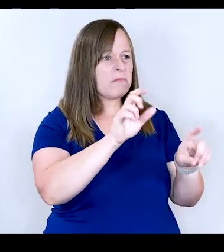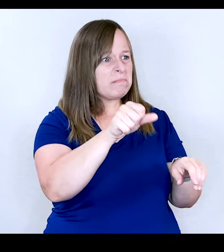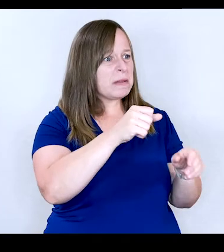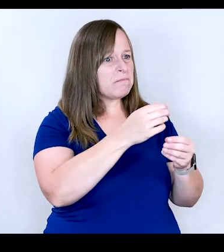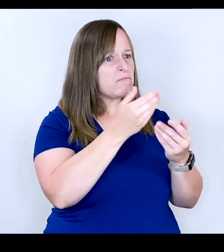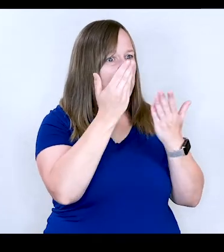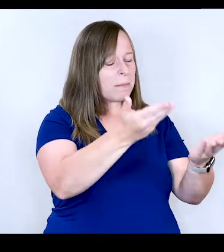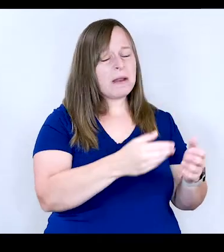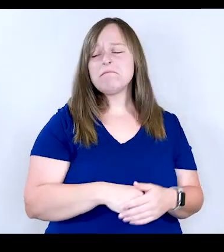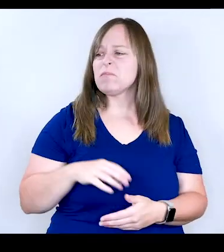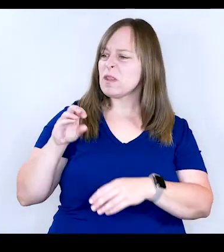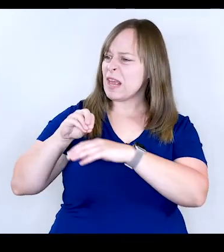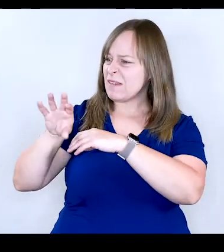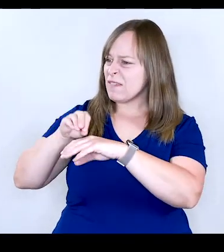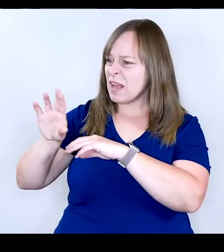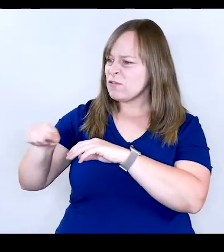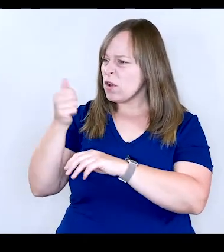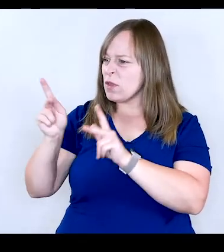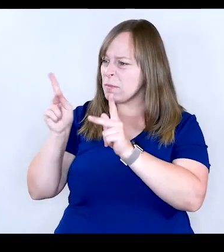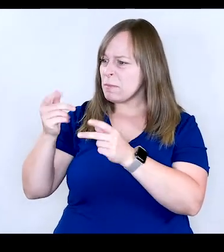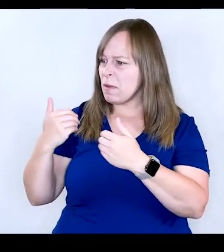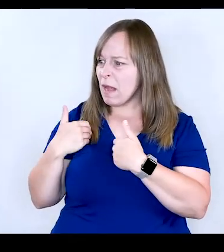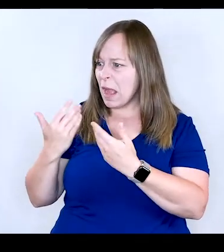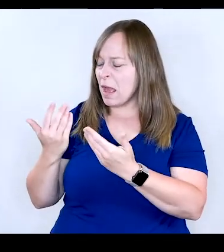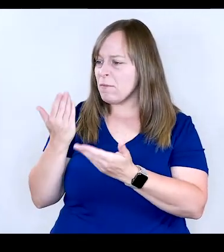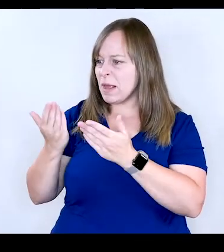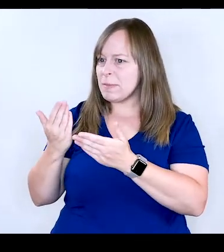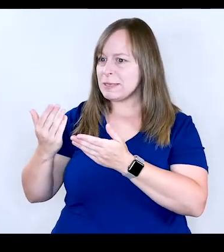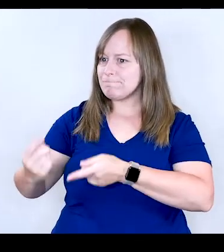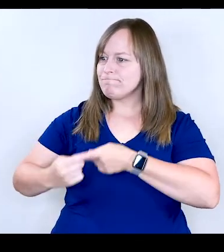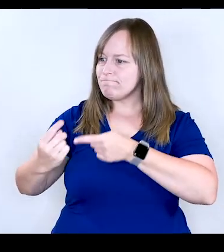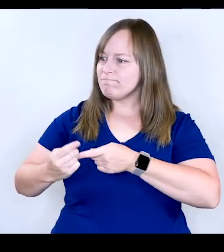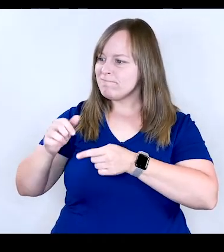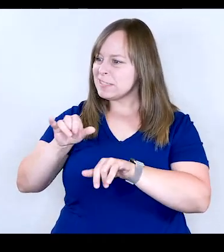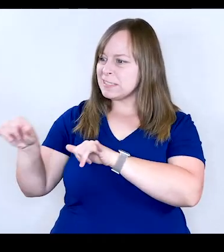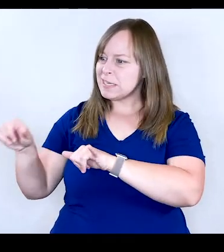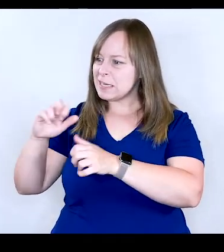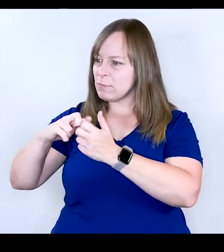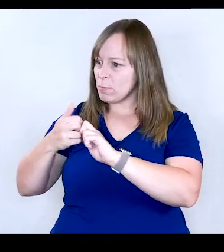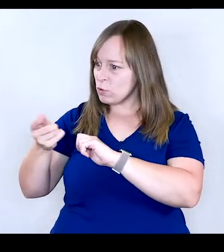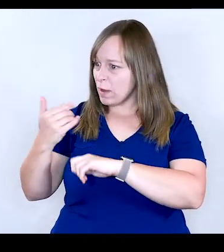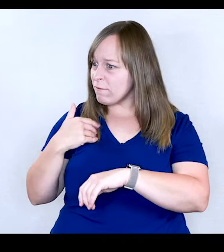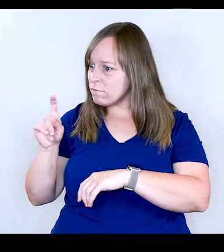K: And what advice do you have for other people who may be working through some of the same issues you have?